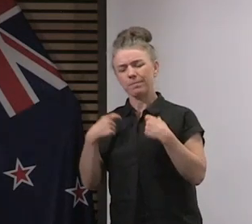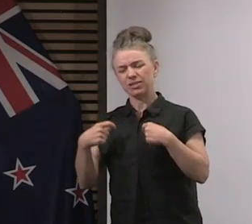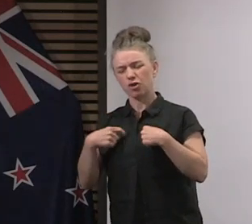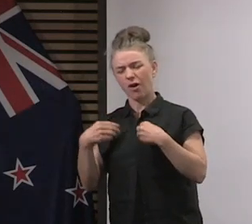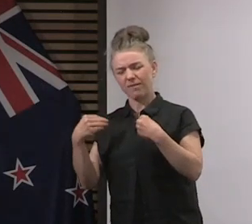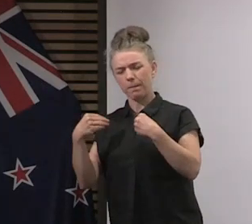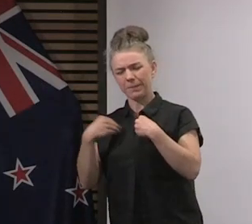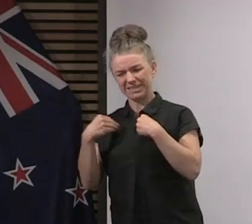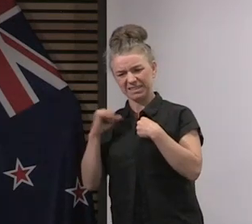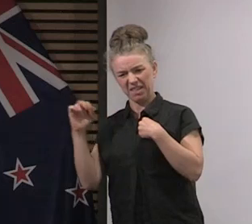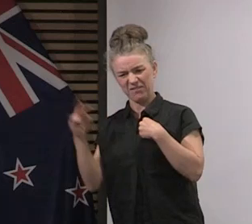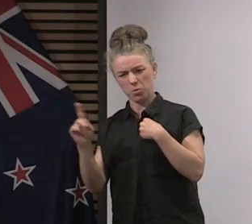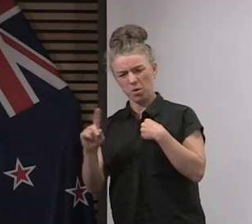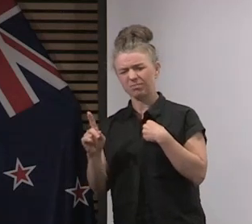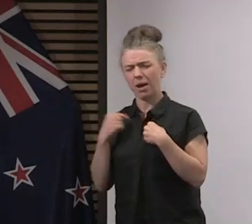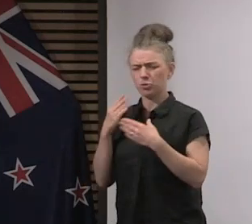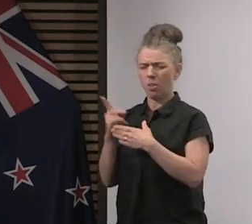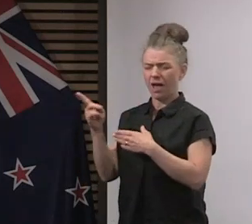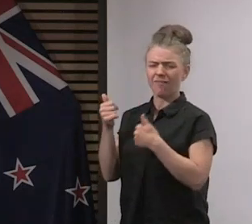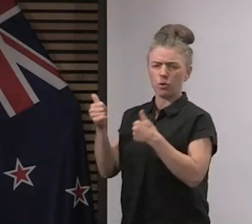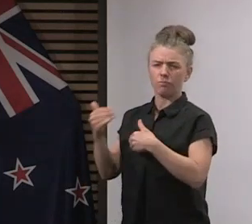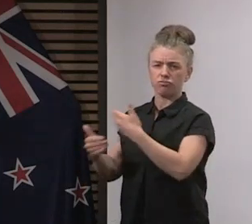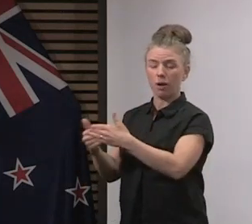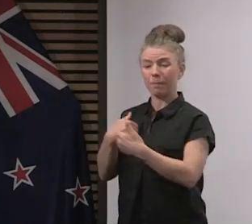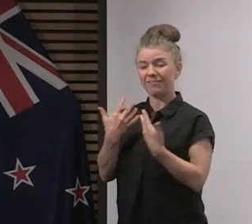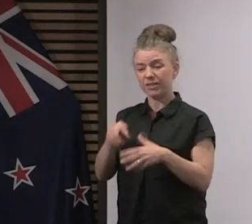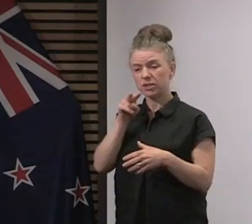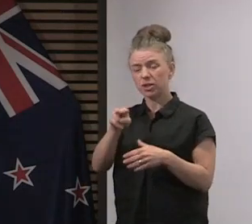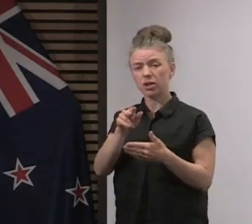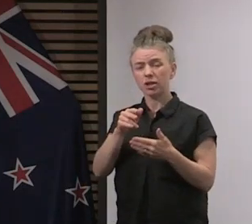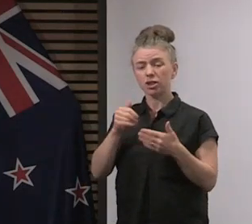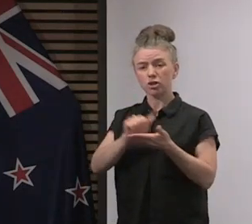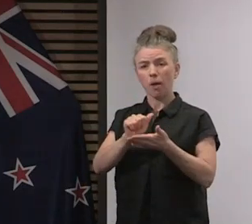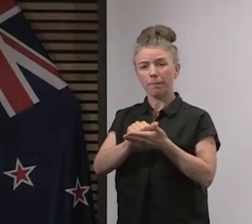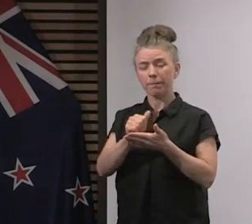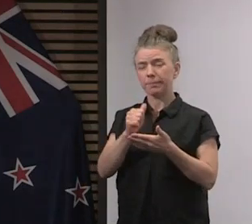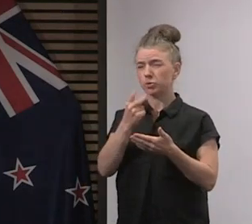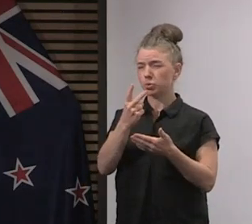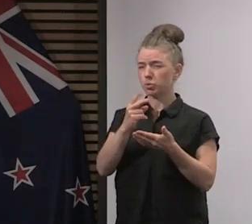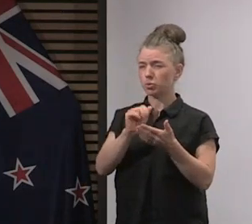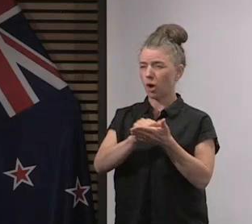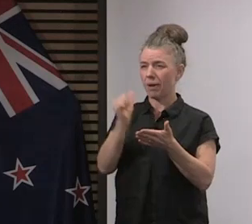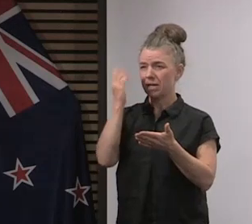I don't think Ness irailly, if you are talking about the Ministry of